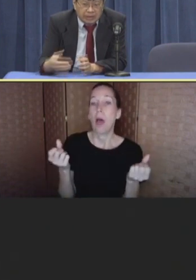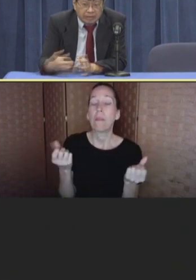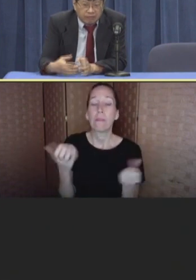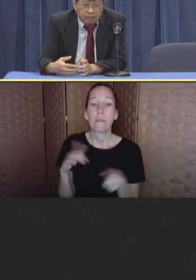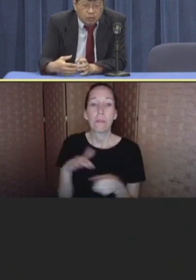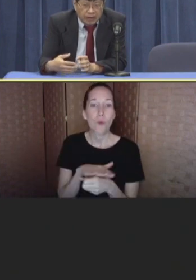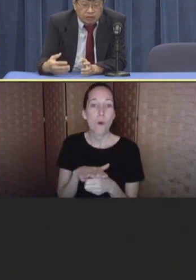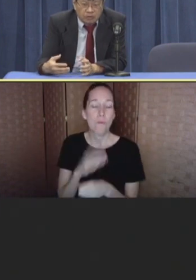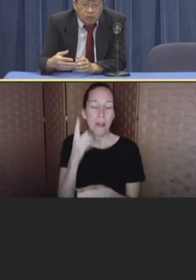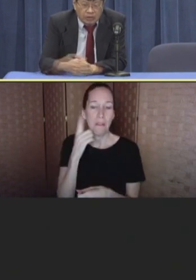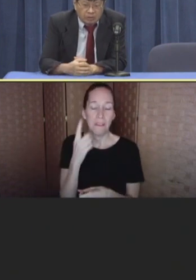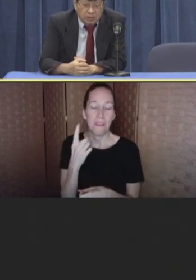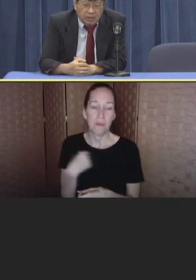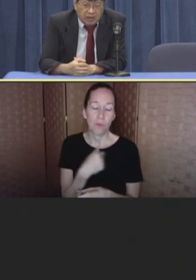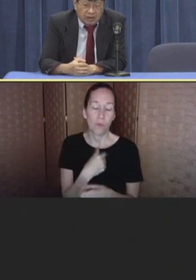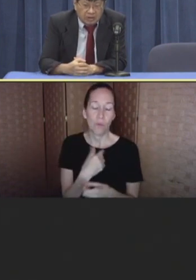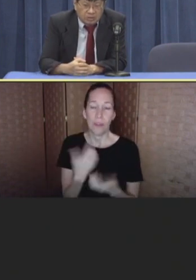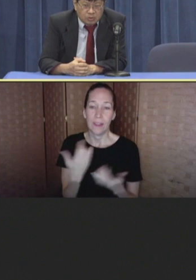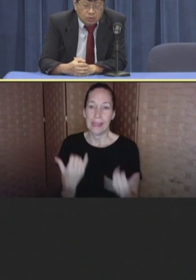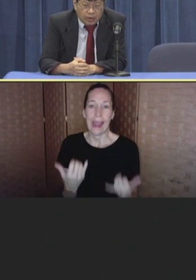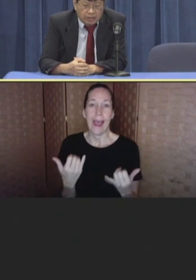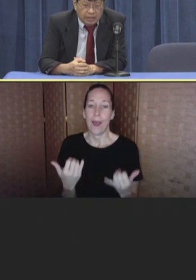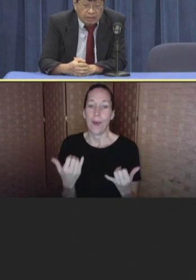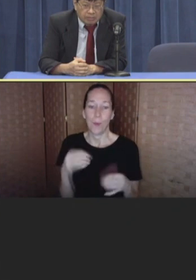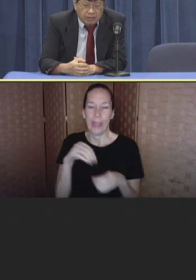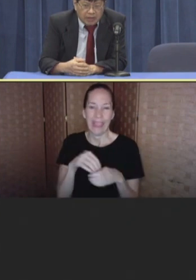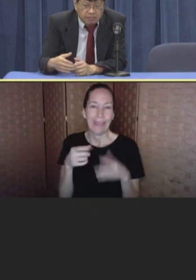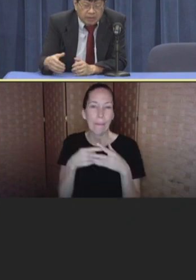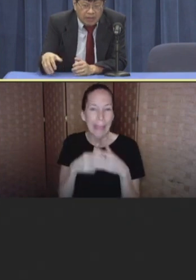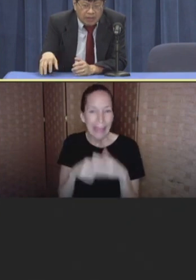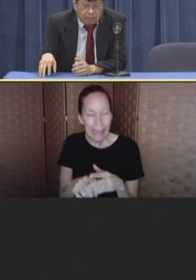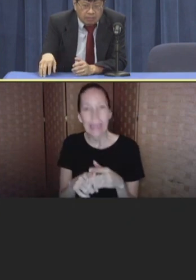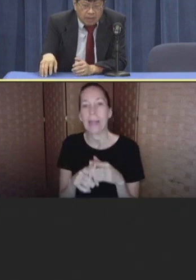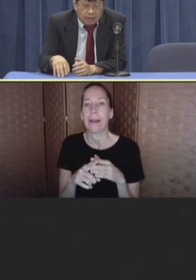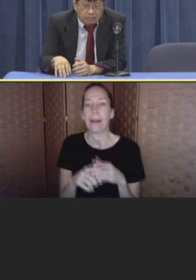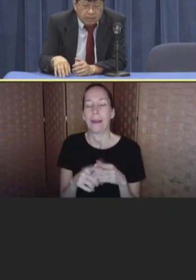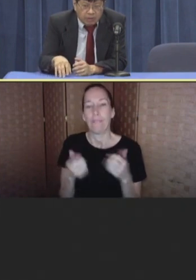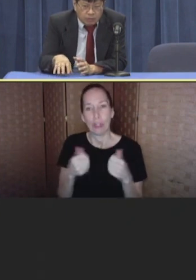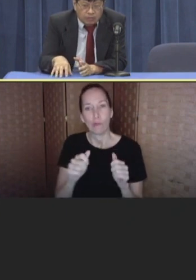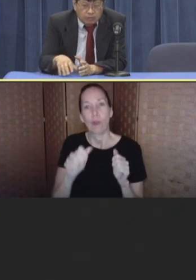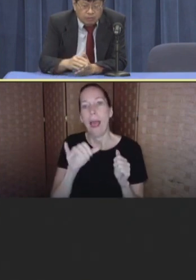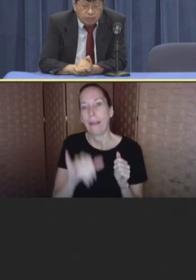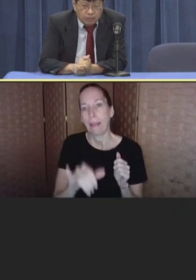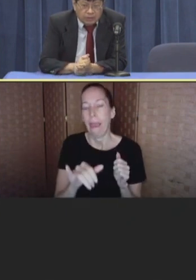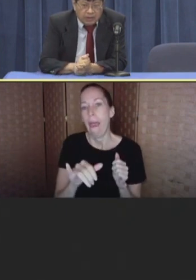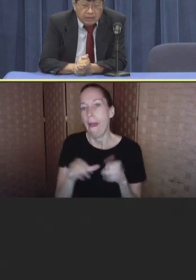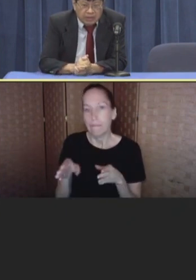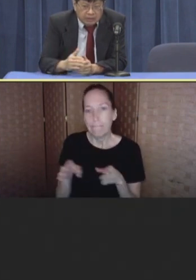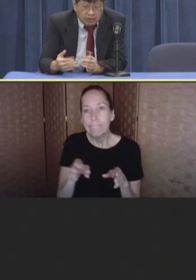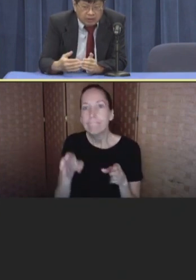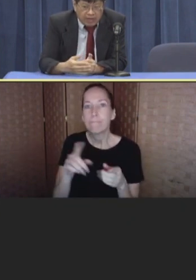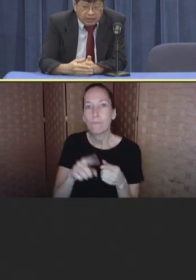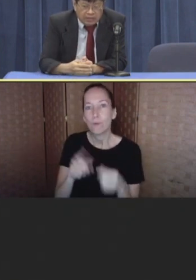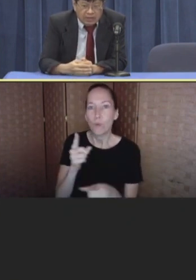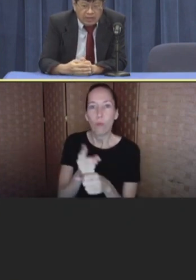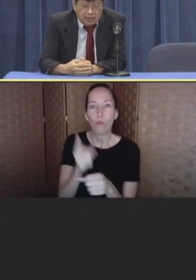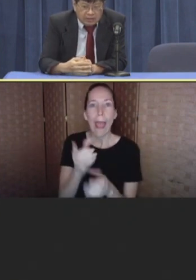of trying to do the right thing; but we're -- we -- I think given the vaccine safety